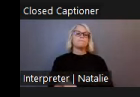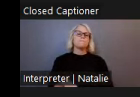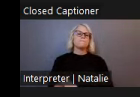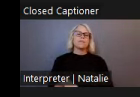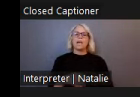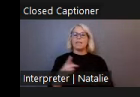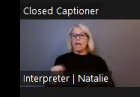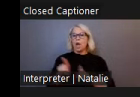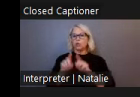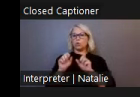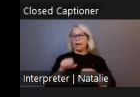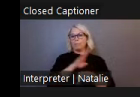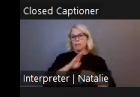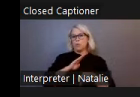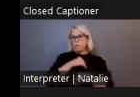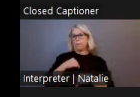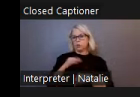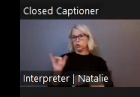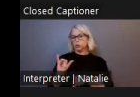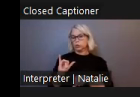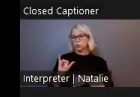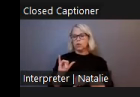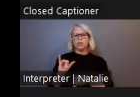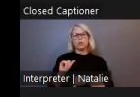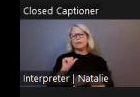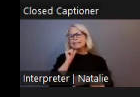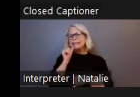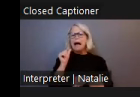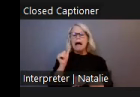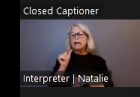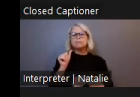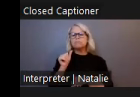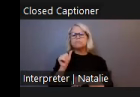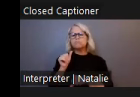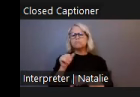two. They can also be board members. It's not terribly difficult to put together.